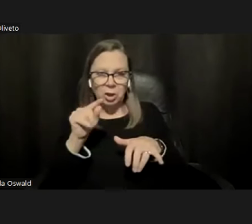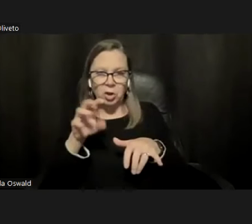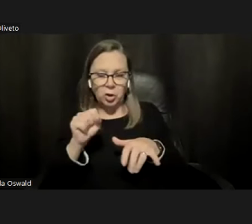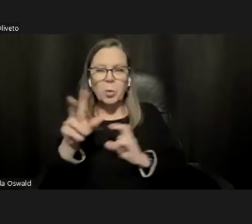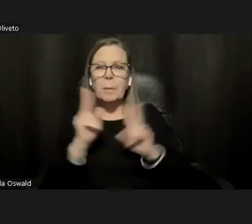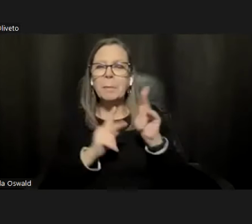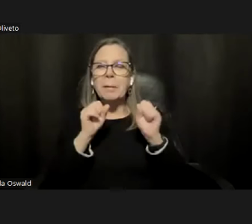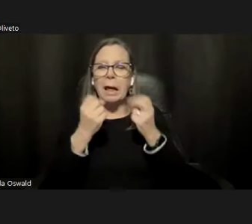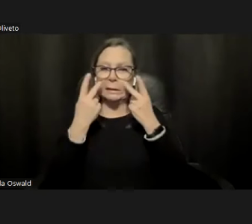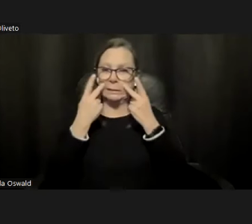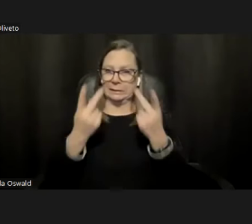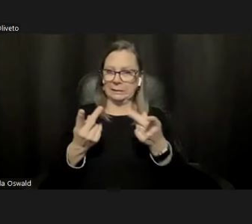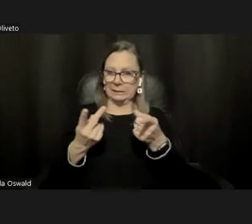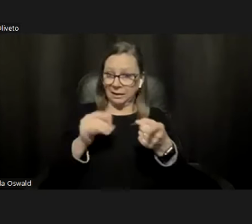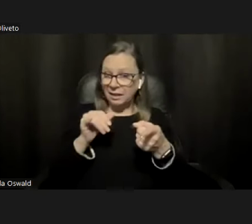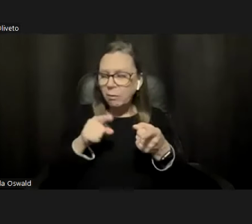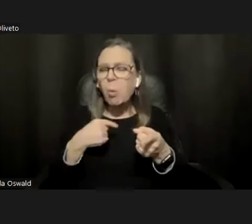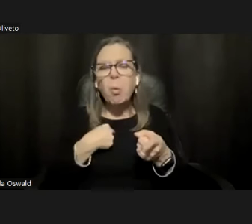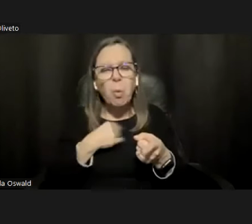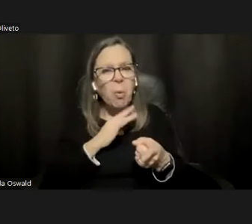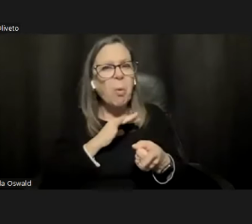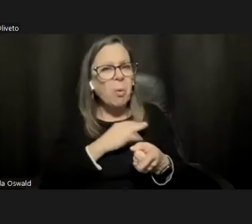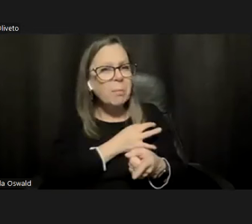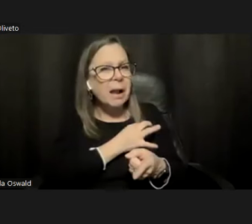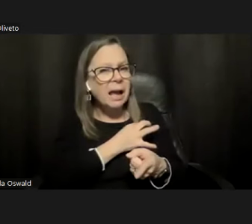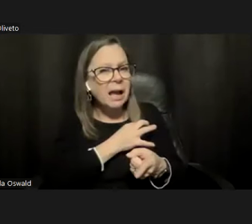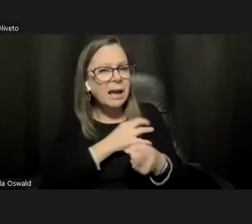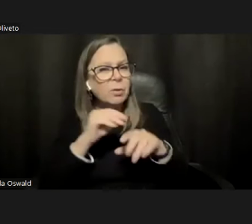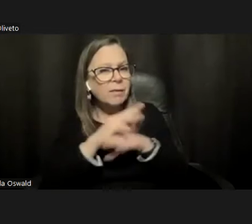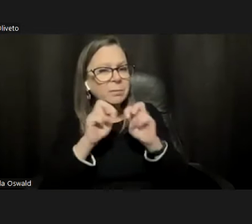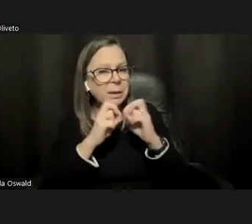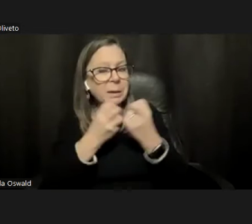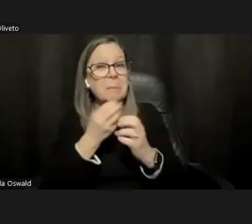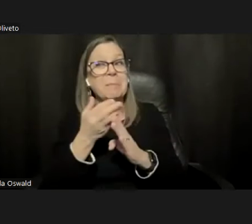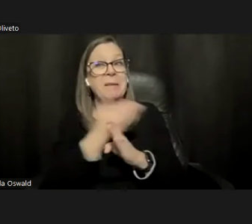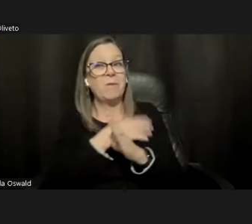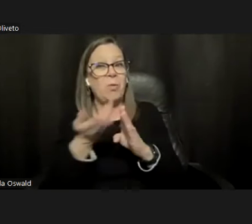are interested in applying for the advisory committee before that opportunity closes.